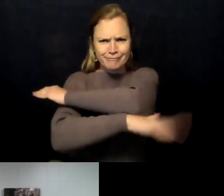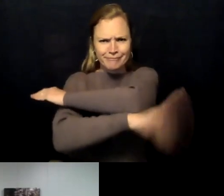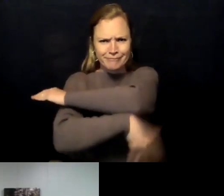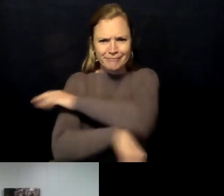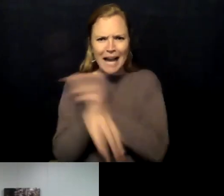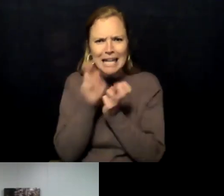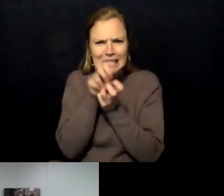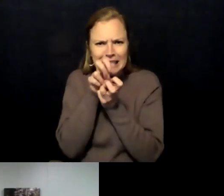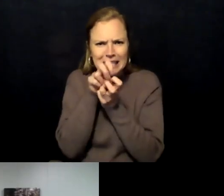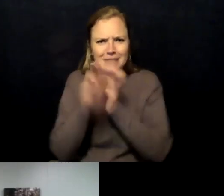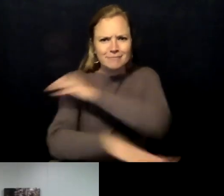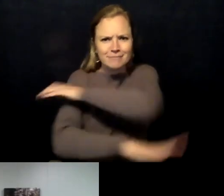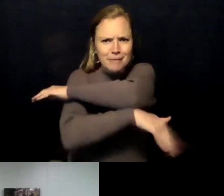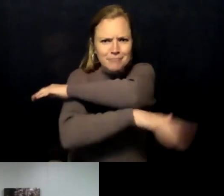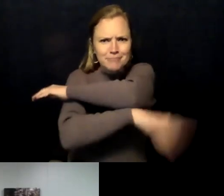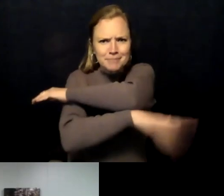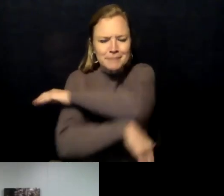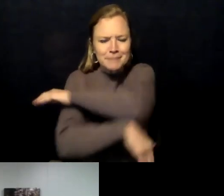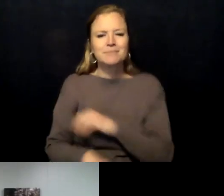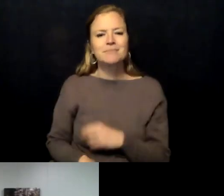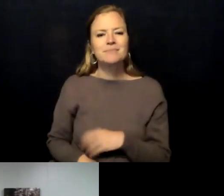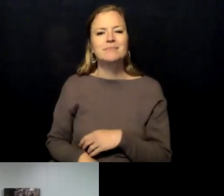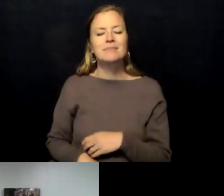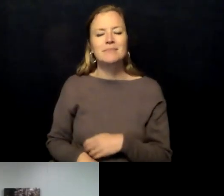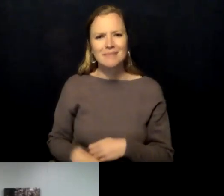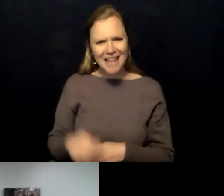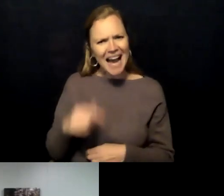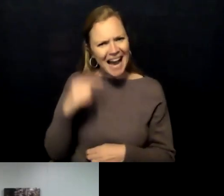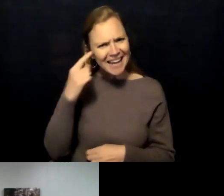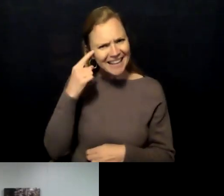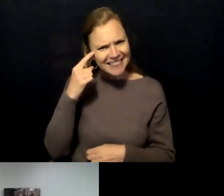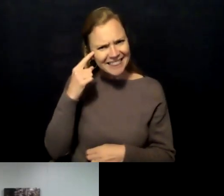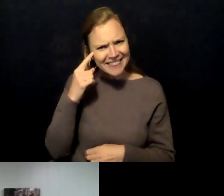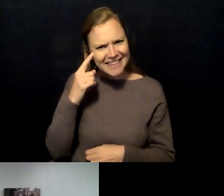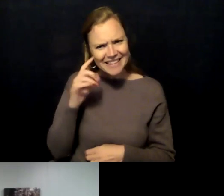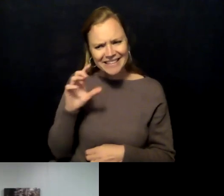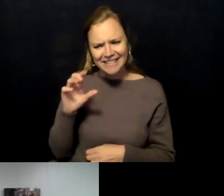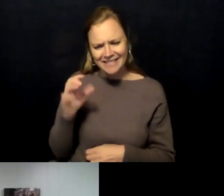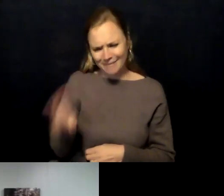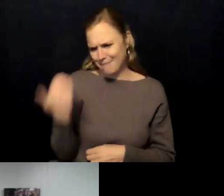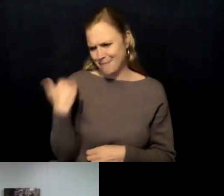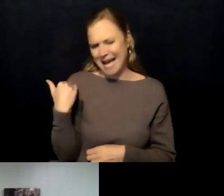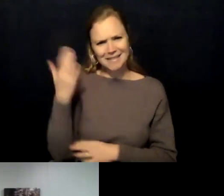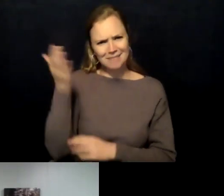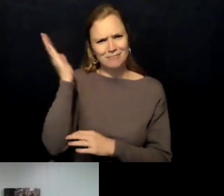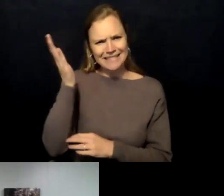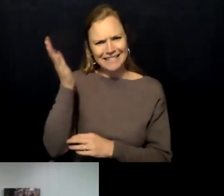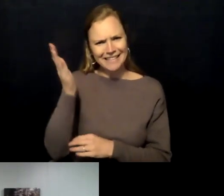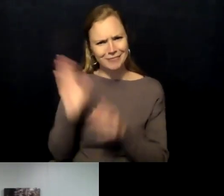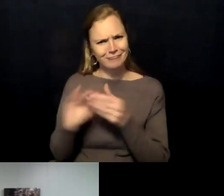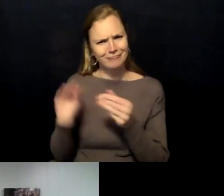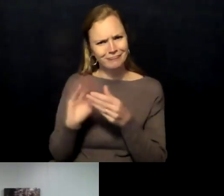the past STEAM webinars mentioned the beavers too,